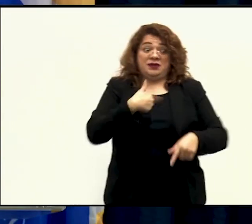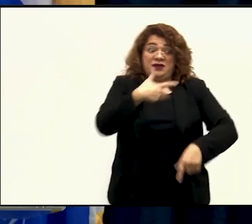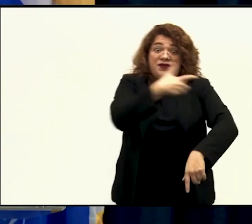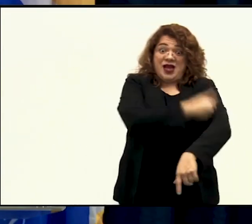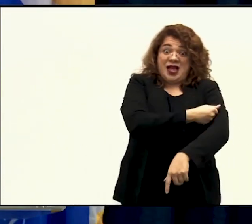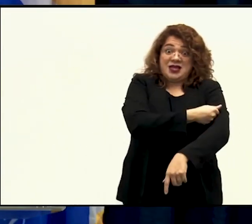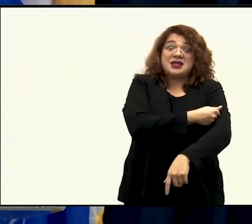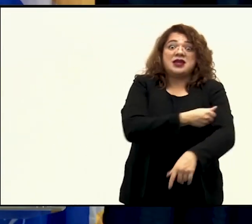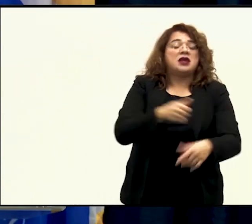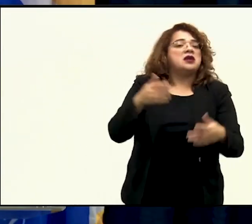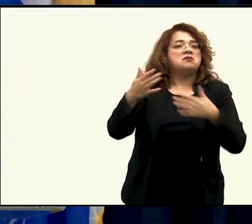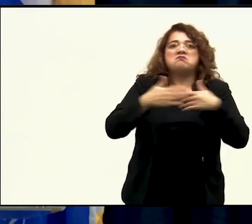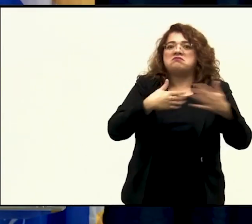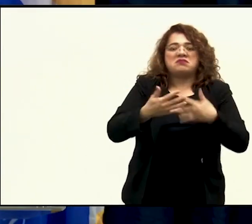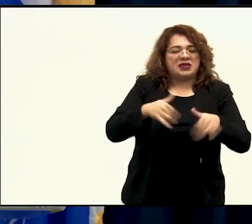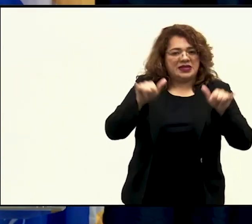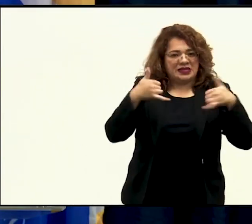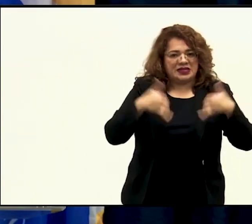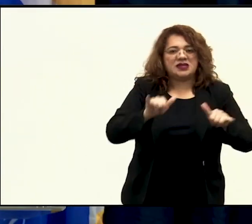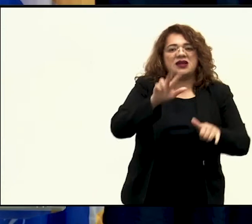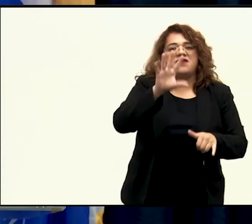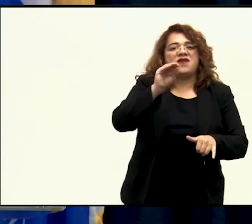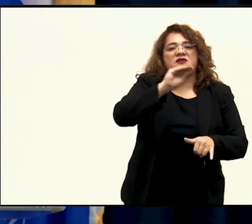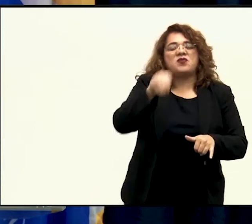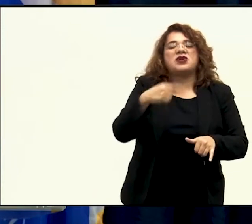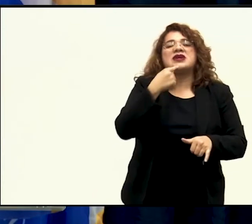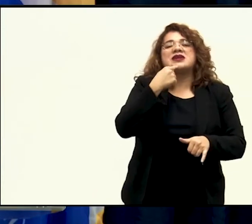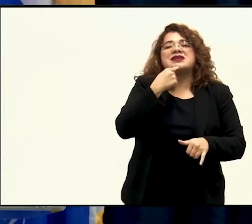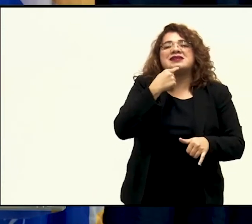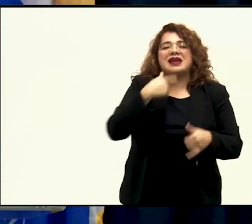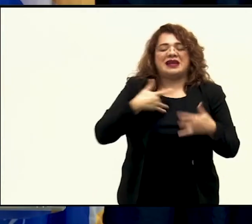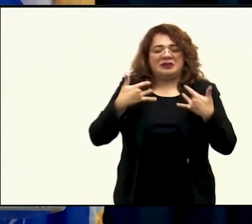Reopening anxiety shows up differently for different people but it can look like stress,